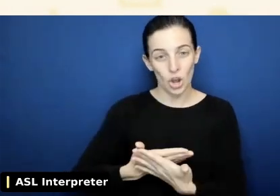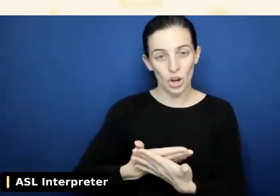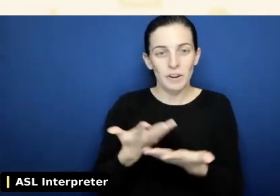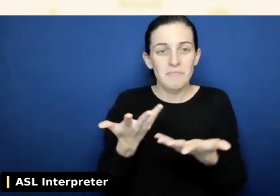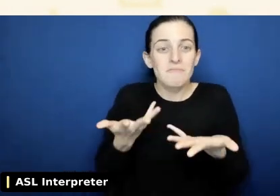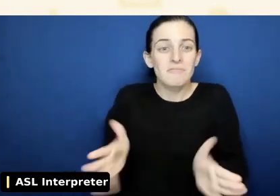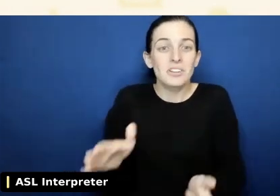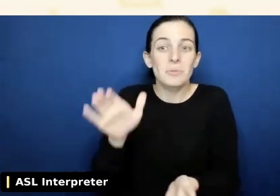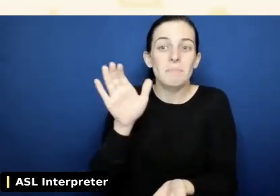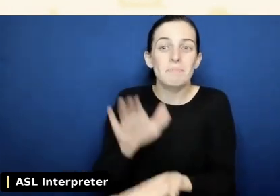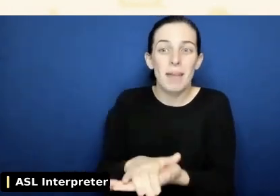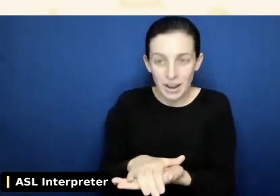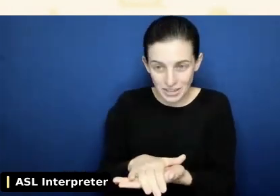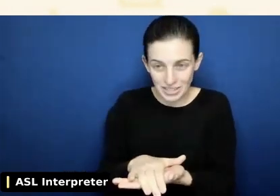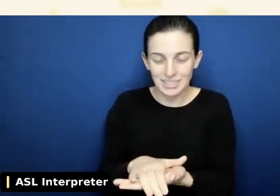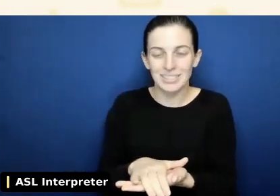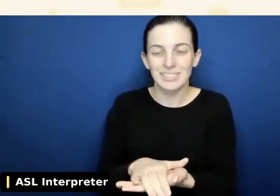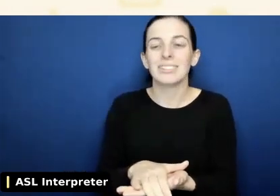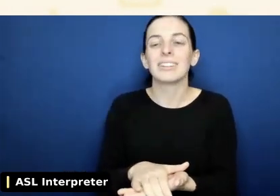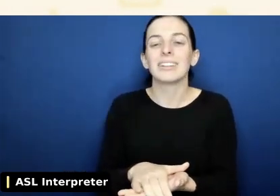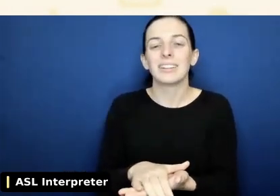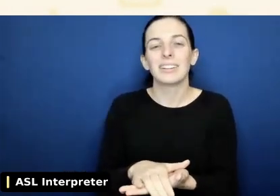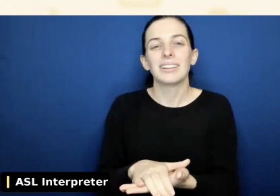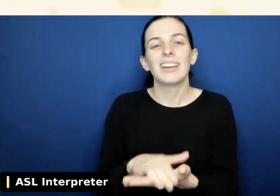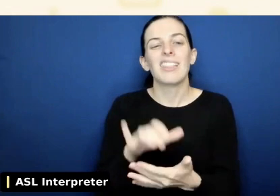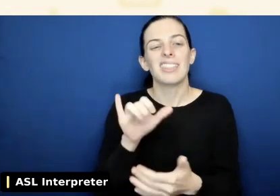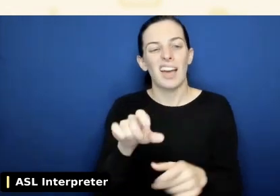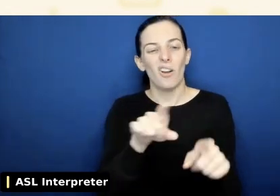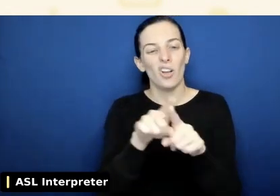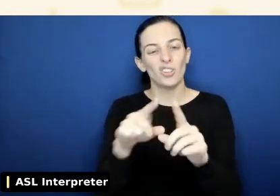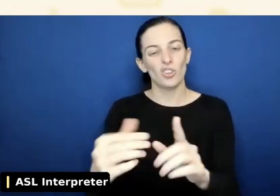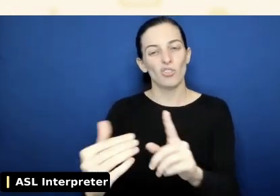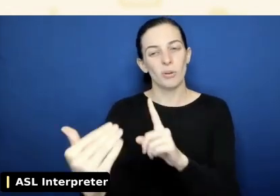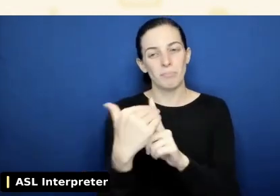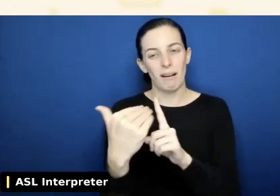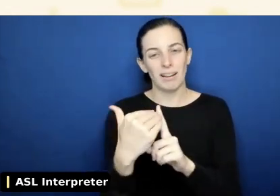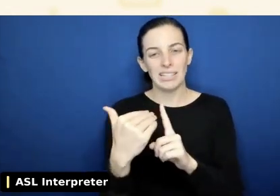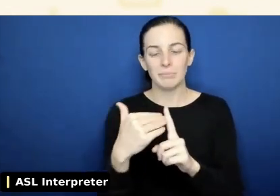and it serves also as a reminder to continue this conversation.